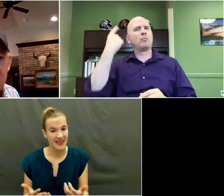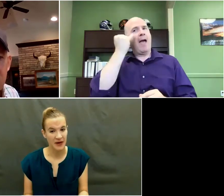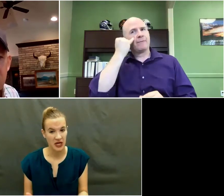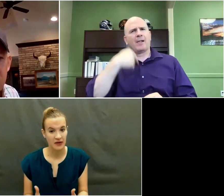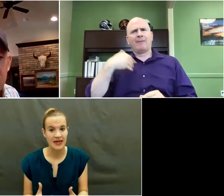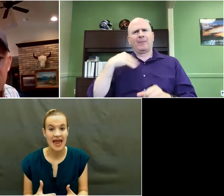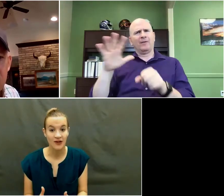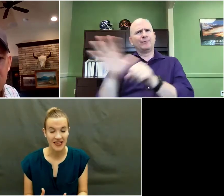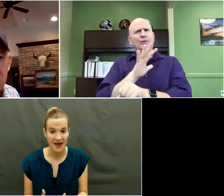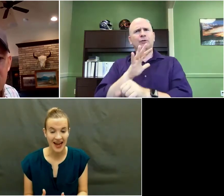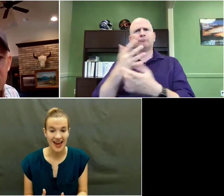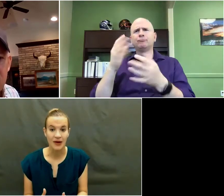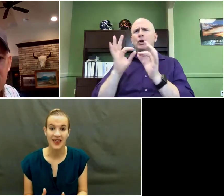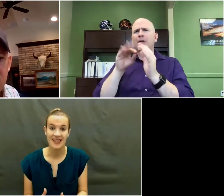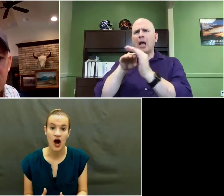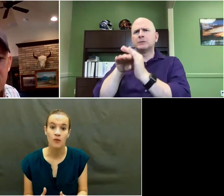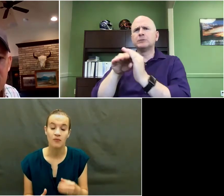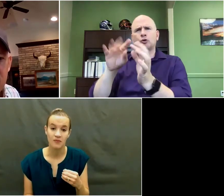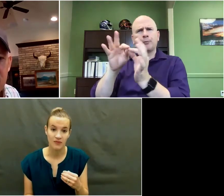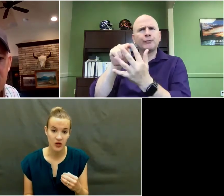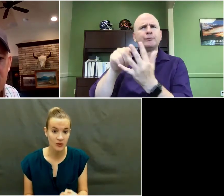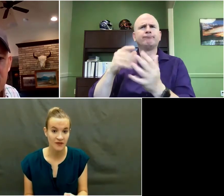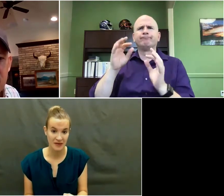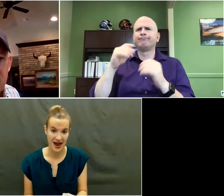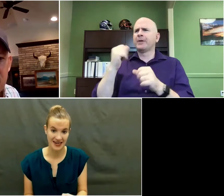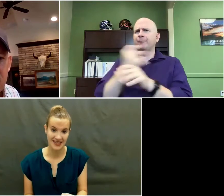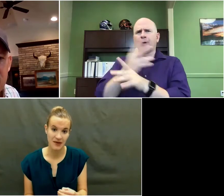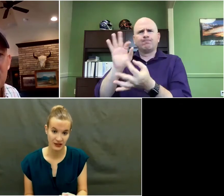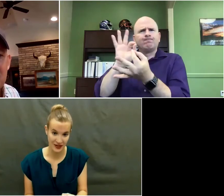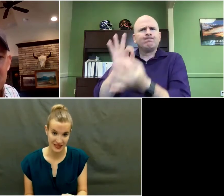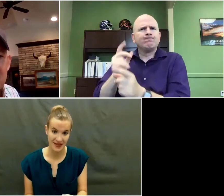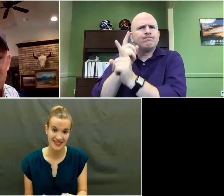much of it. But now looking back, I realized how huge of an impact the Americans with Disabilities